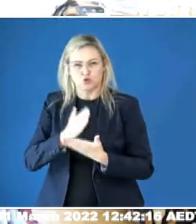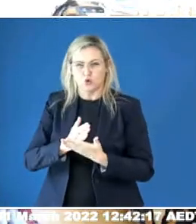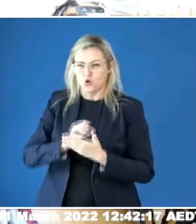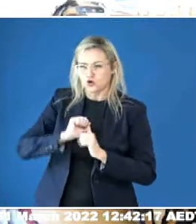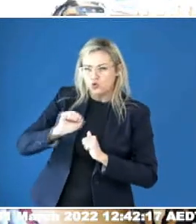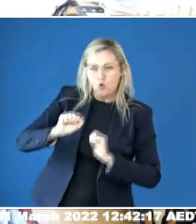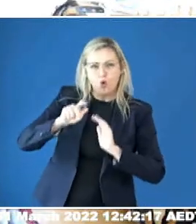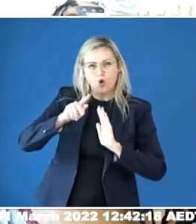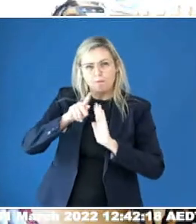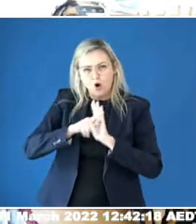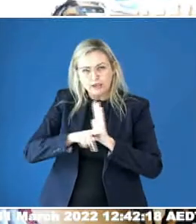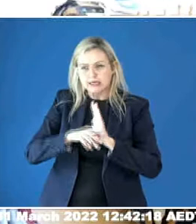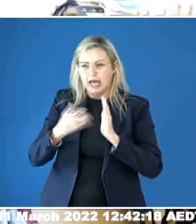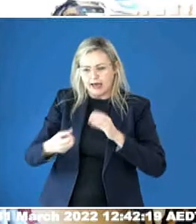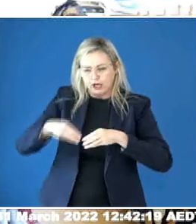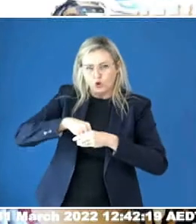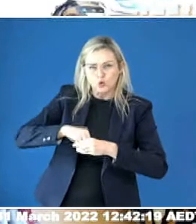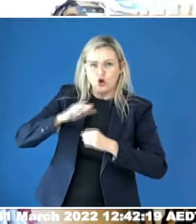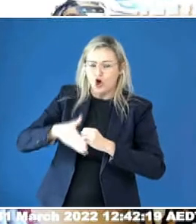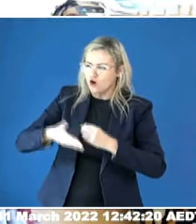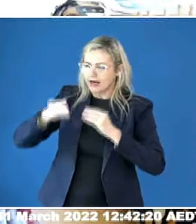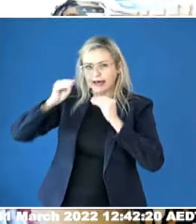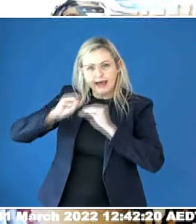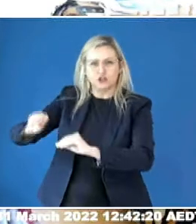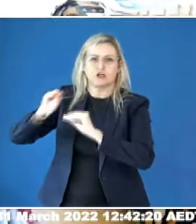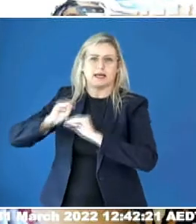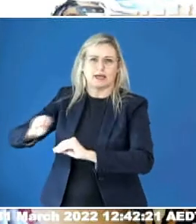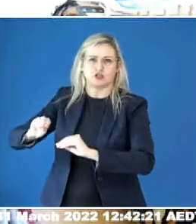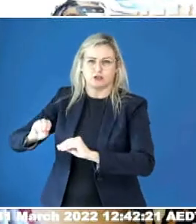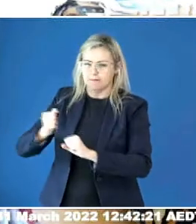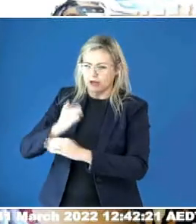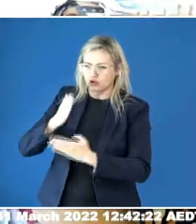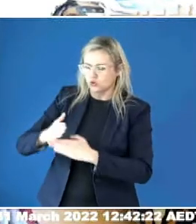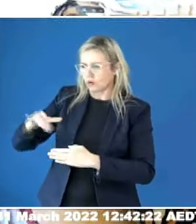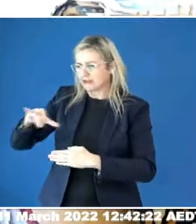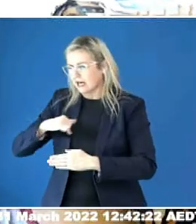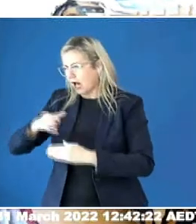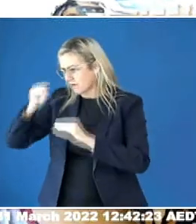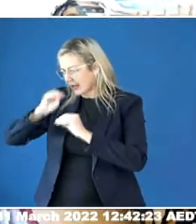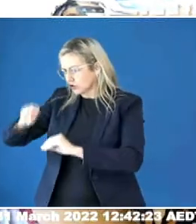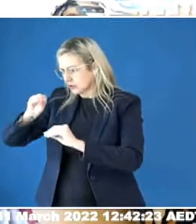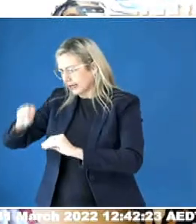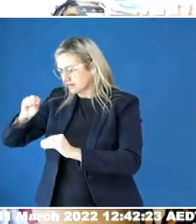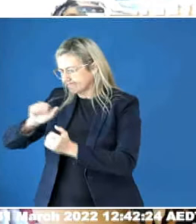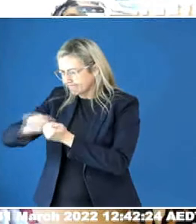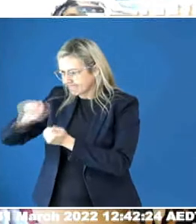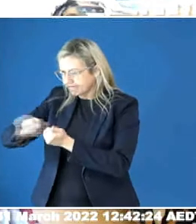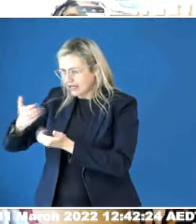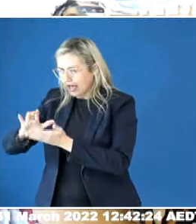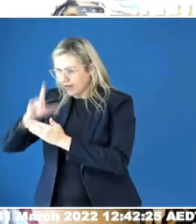education and involvement and, you know, the - a review, potentially, with - led by an